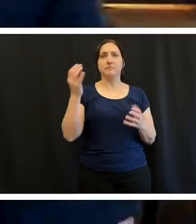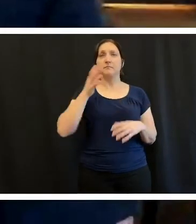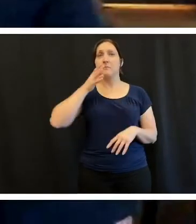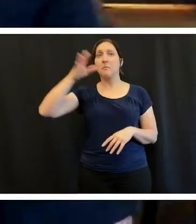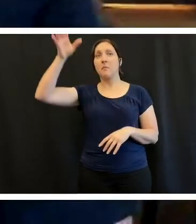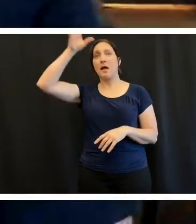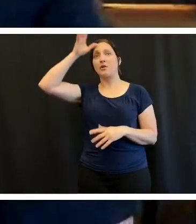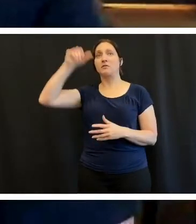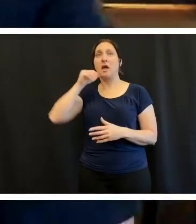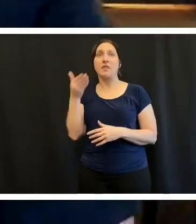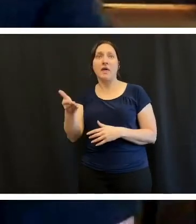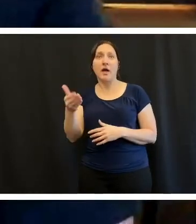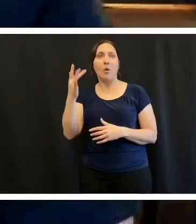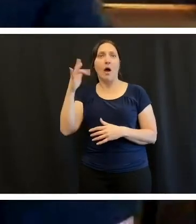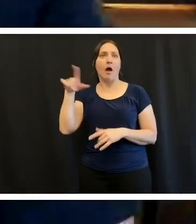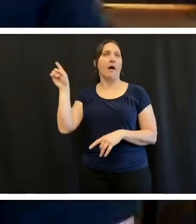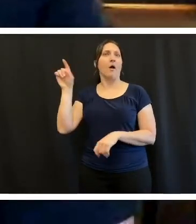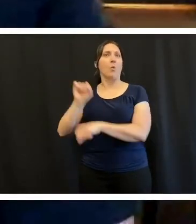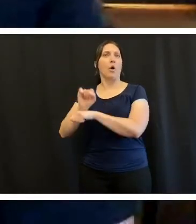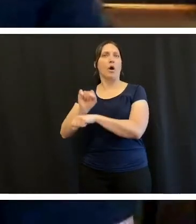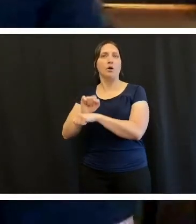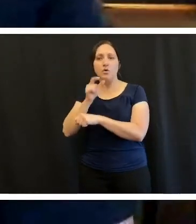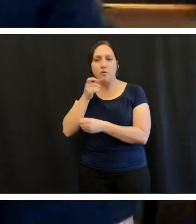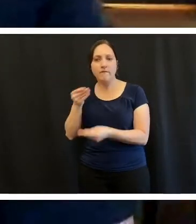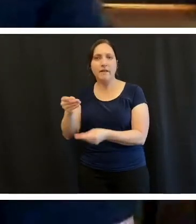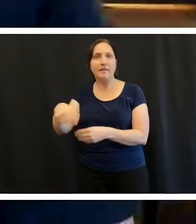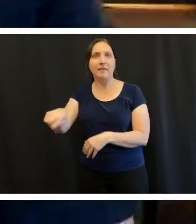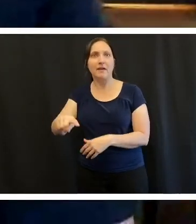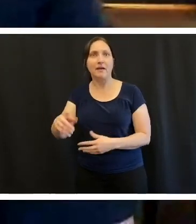So, schools have figured out how to do